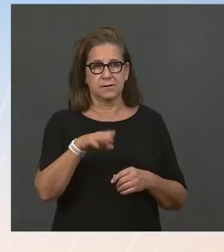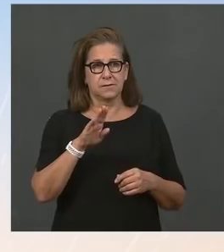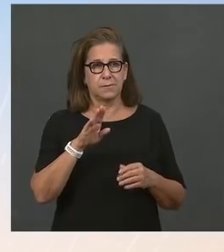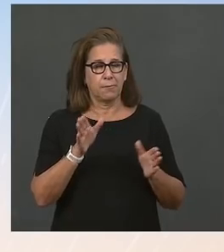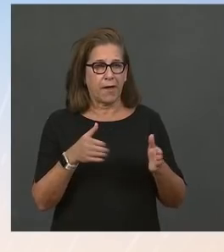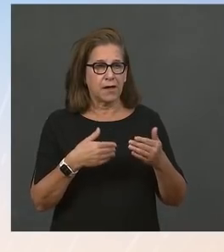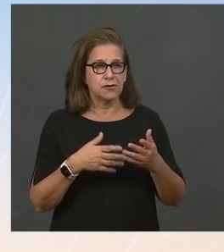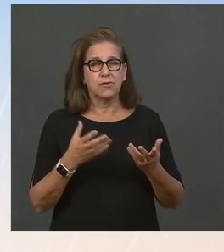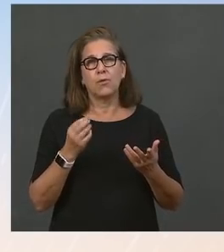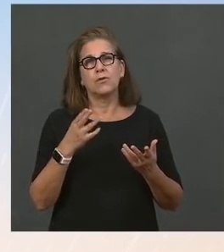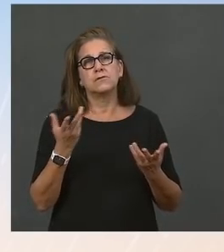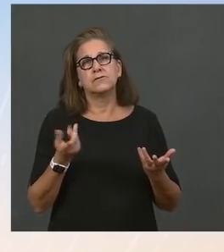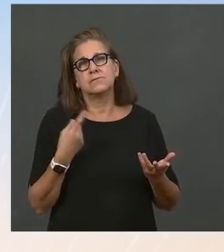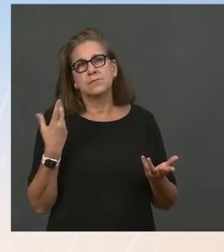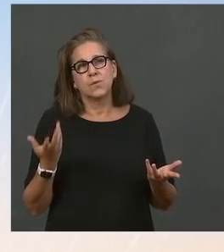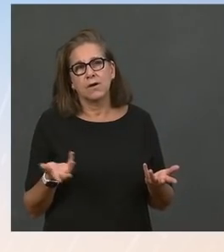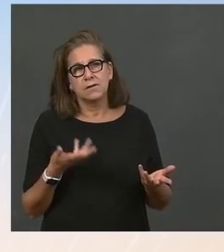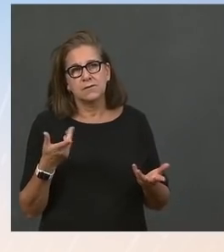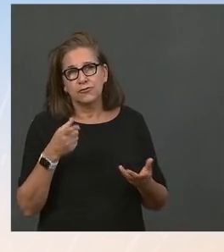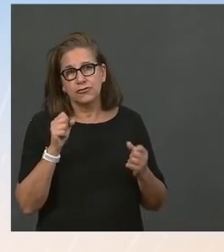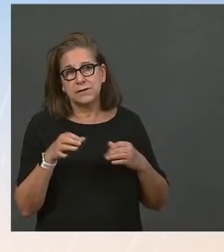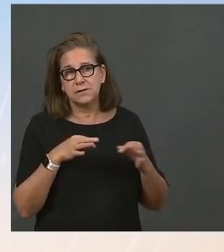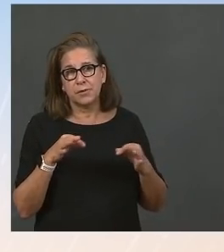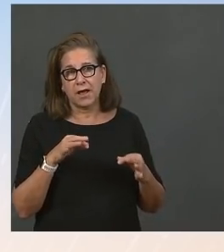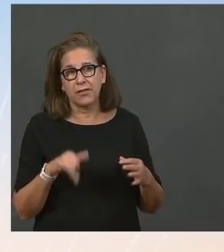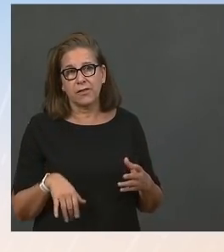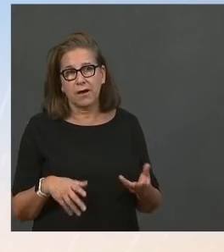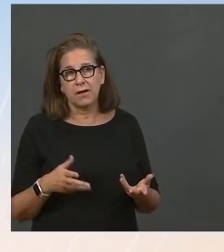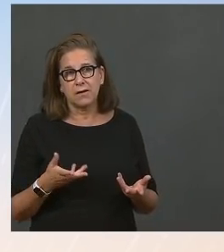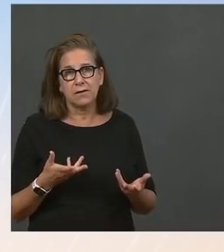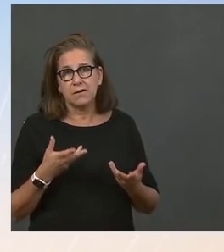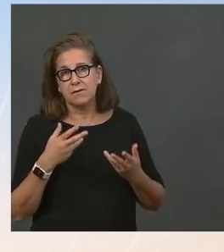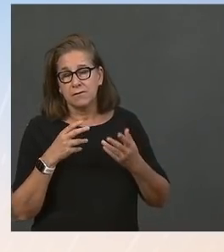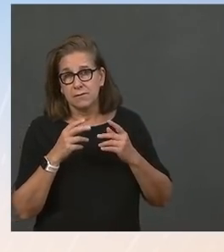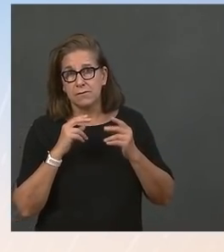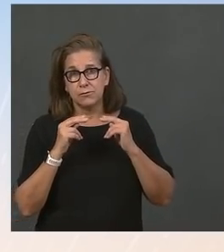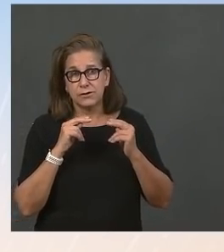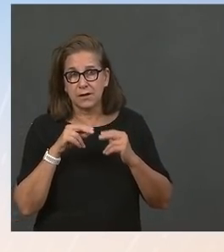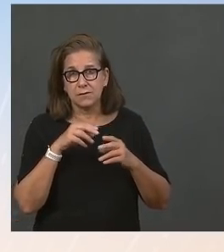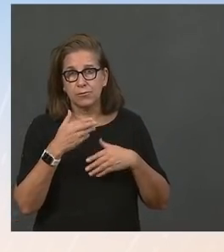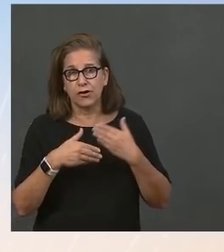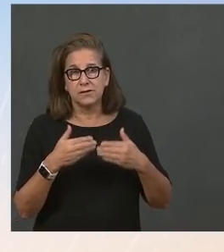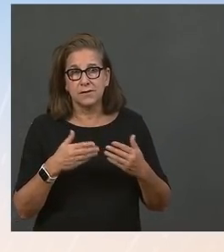Ms. Psaki: He was simply candidly answering questions. He also referred to Senator Sinema as someone who's "smart as the devil,"